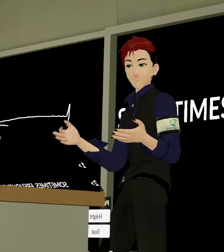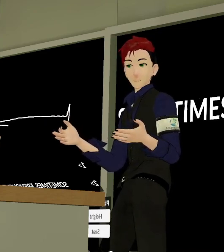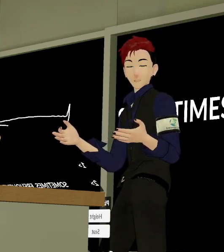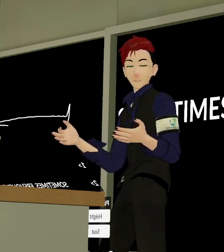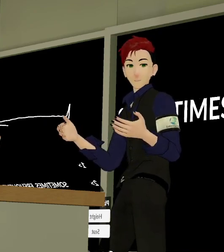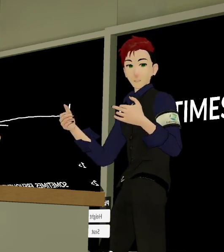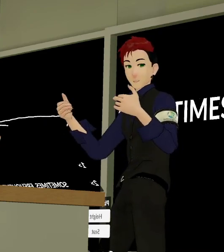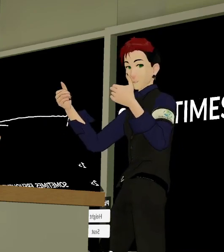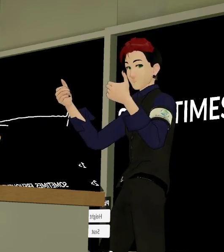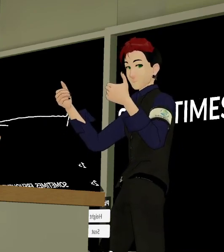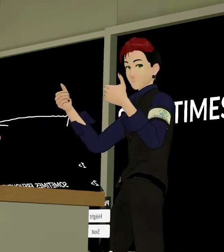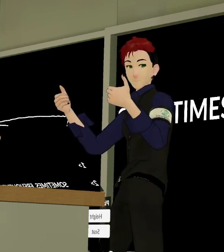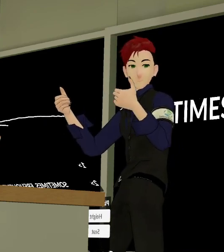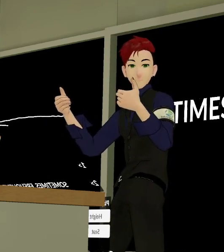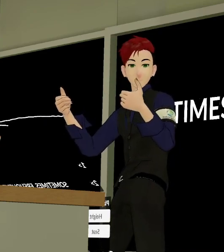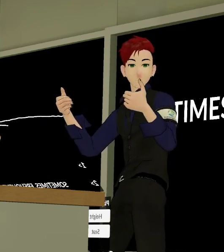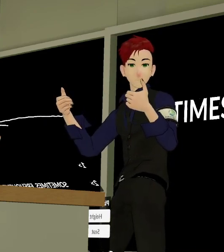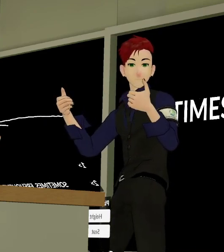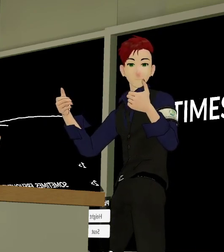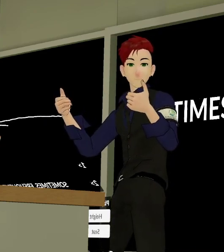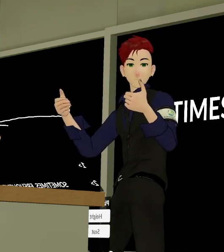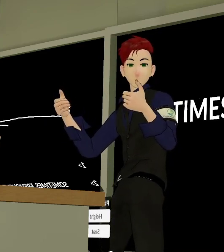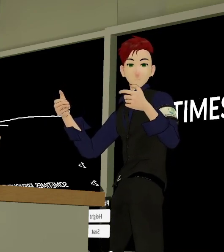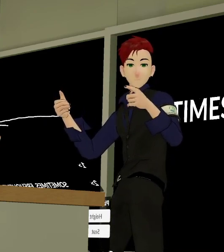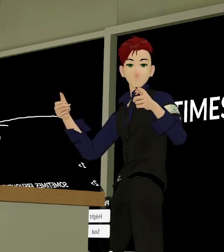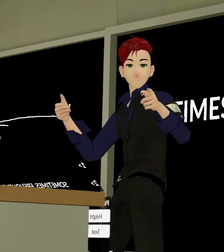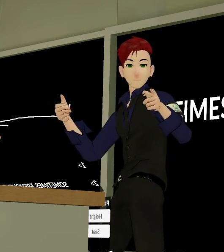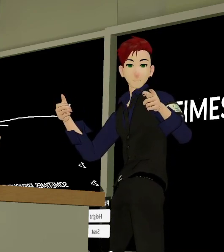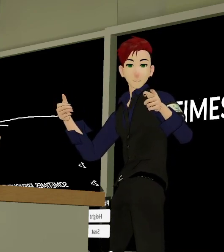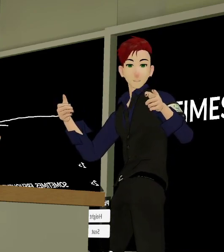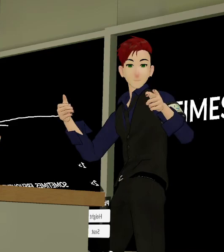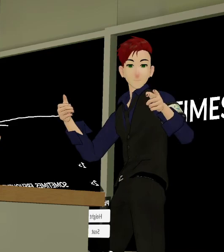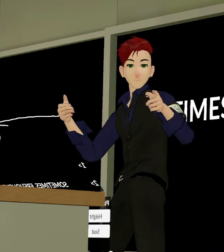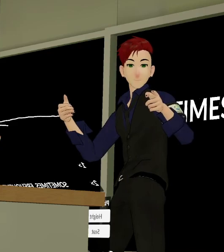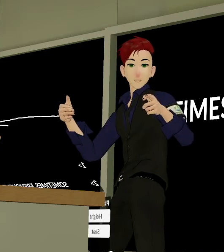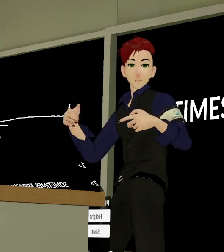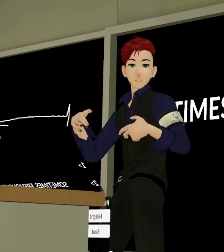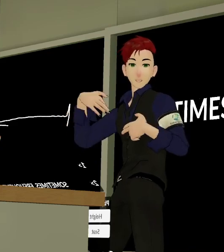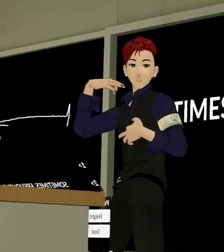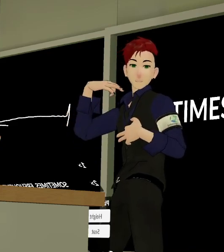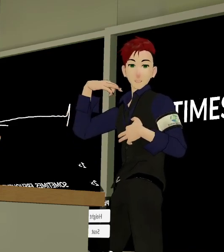nope think we're good stellar ¿ i couldn't tell if you're just like